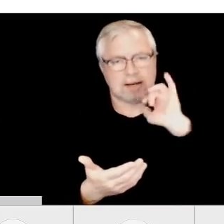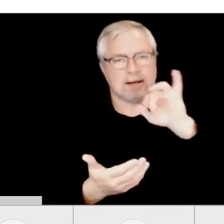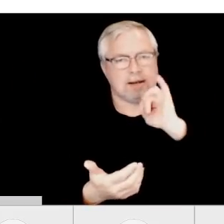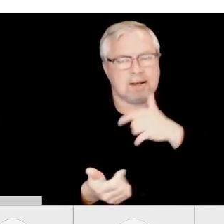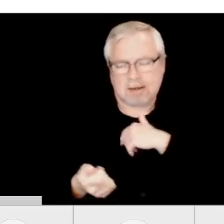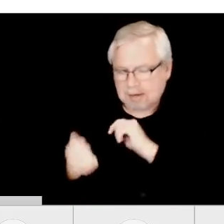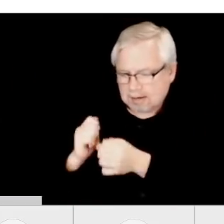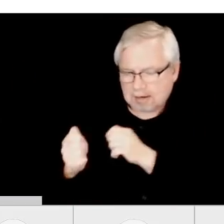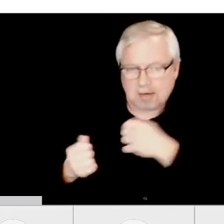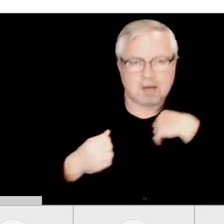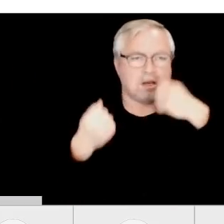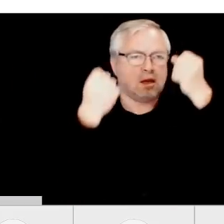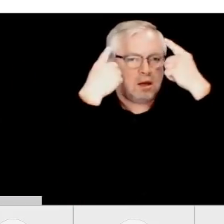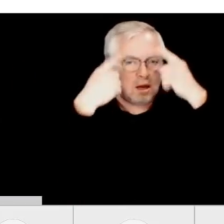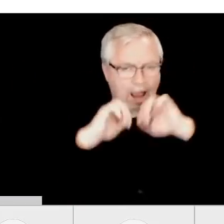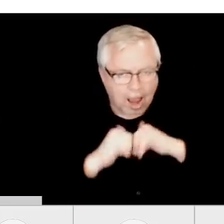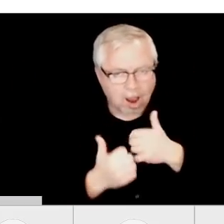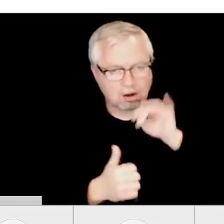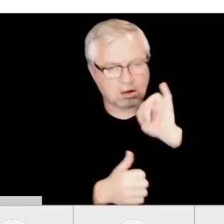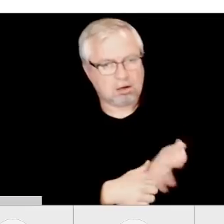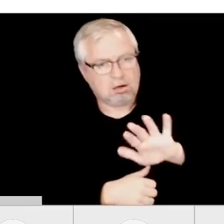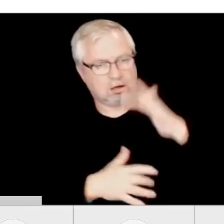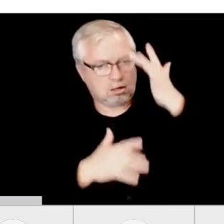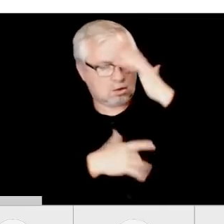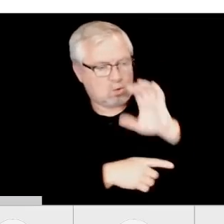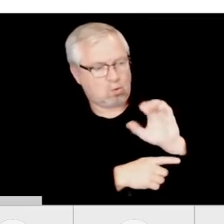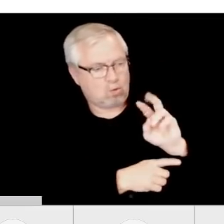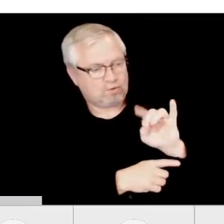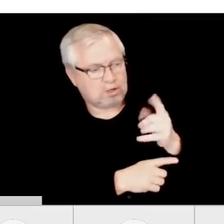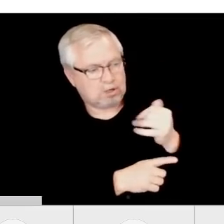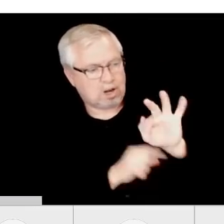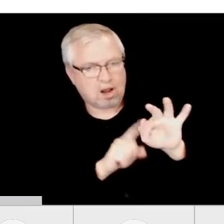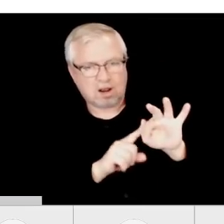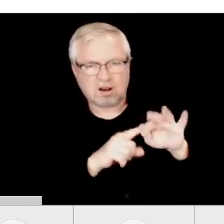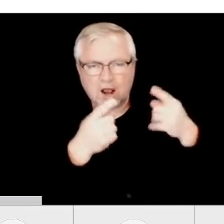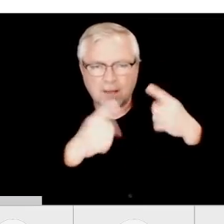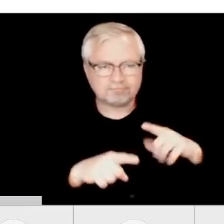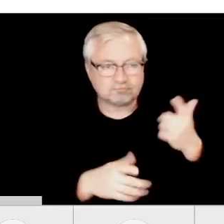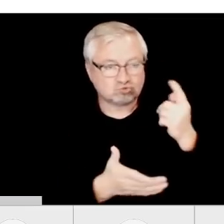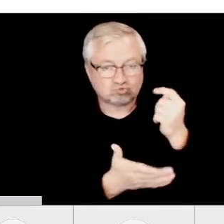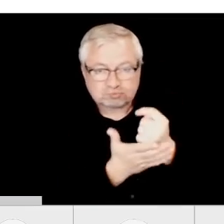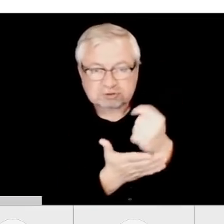So for example treatment protocols are beginning to change.